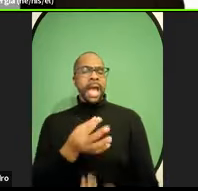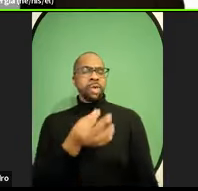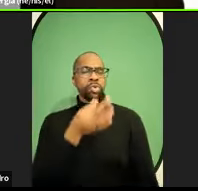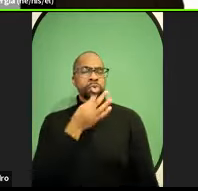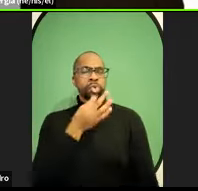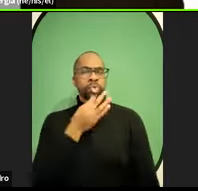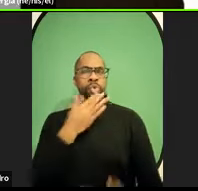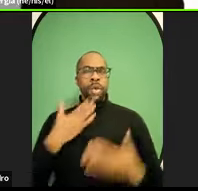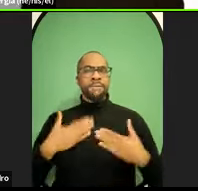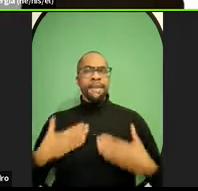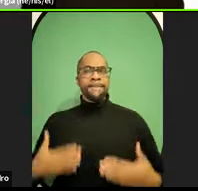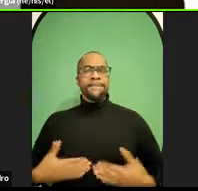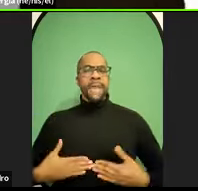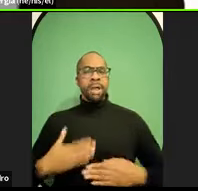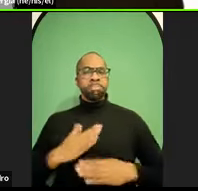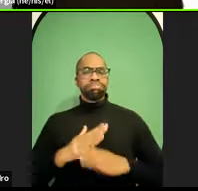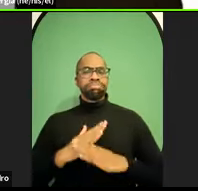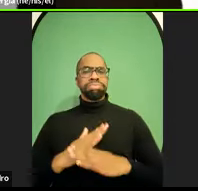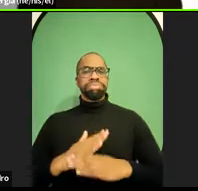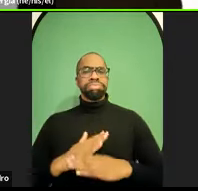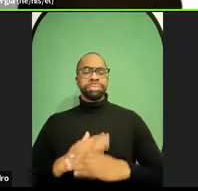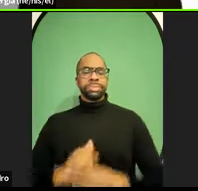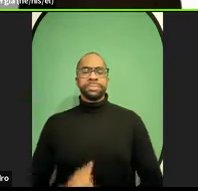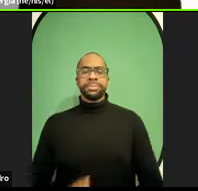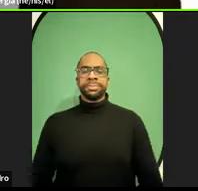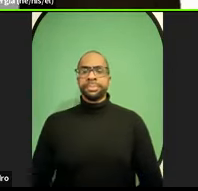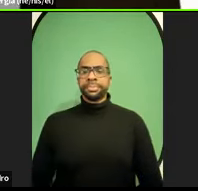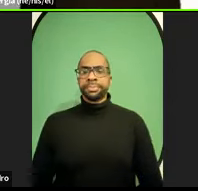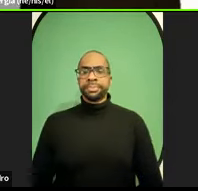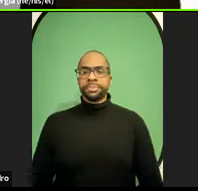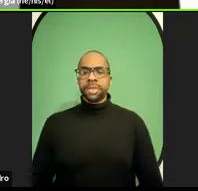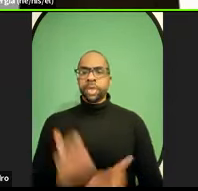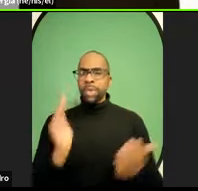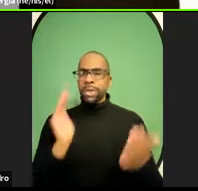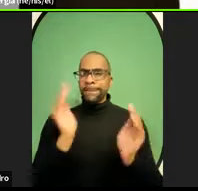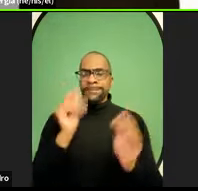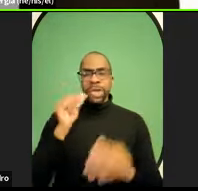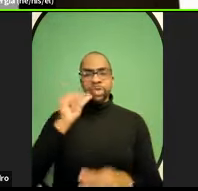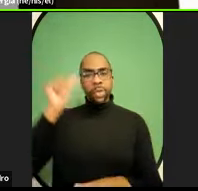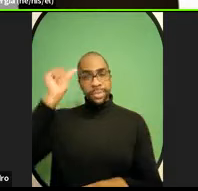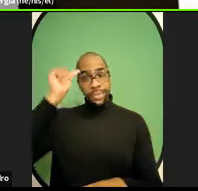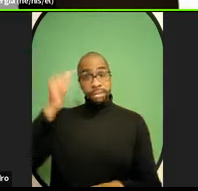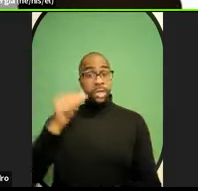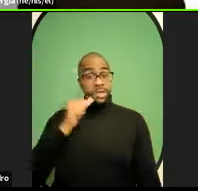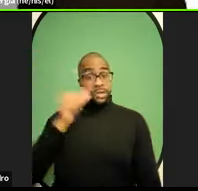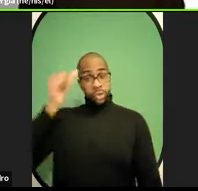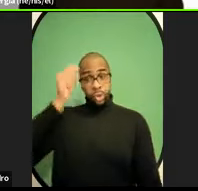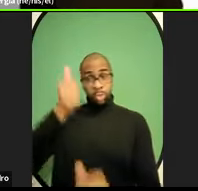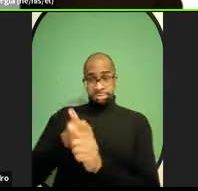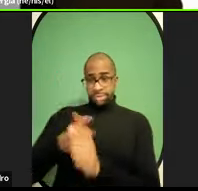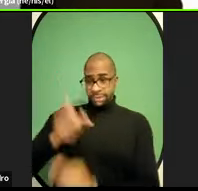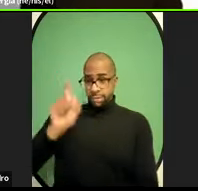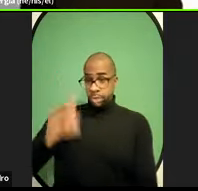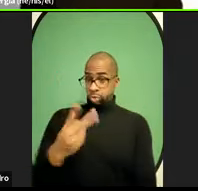How soon does immunity. Right How soon does immunity really build up within them. Because I'm sure it's different in them as compared to us adults that have to you have to show